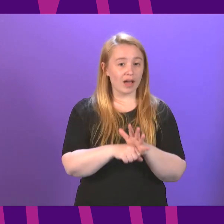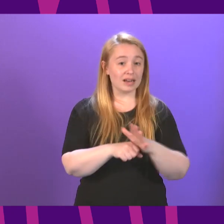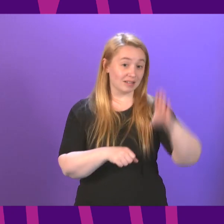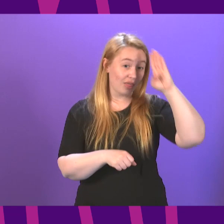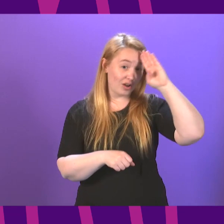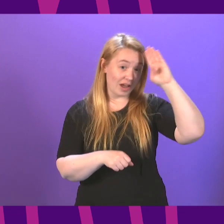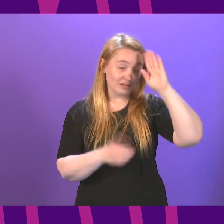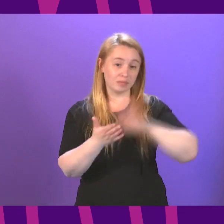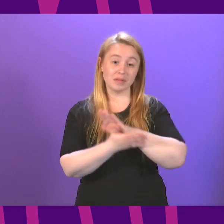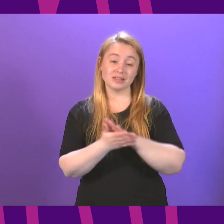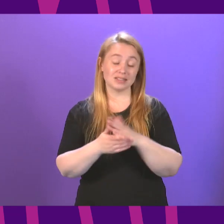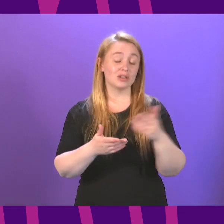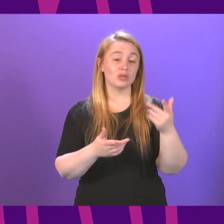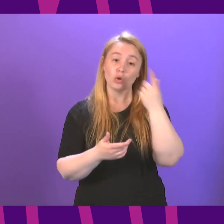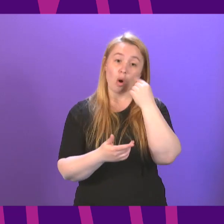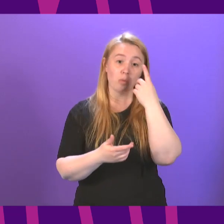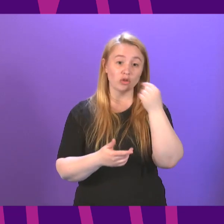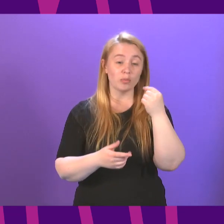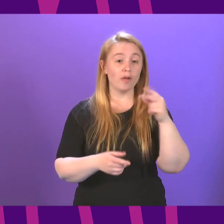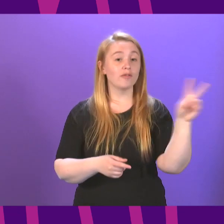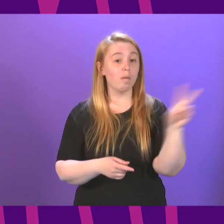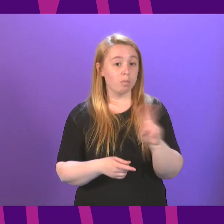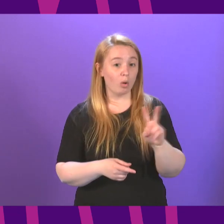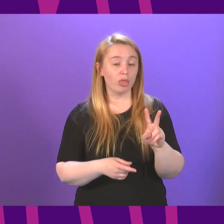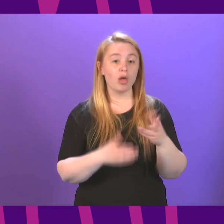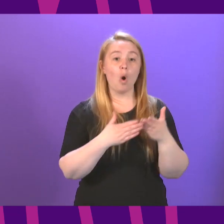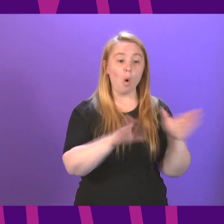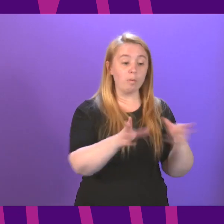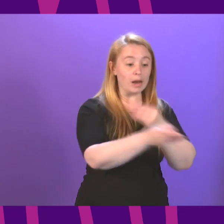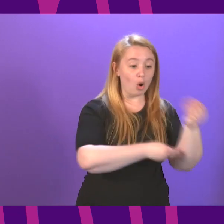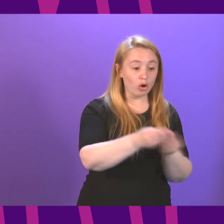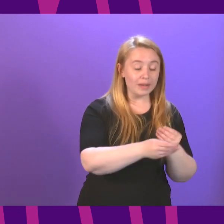possible immediately to do both of those things. Therefore, we want to come to an agreement with